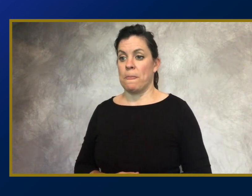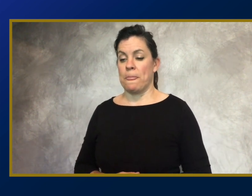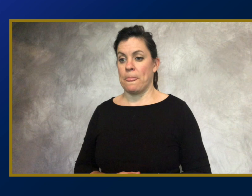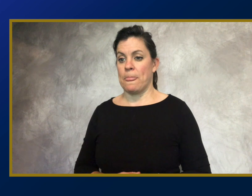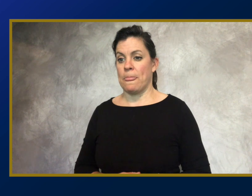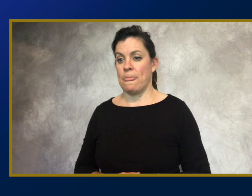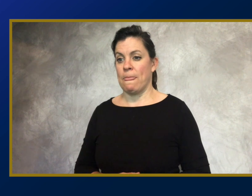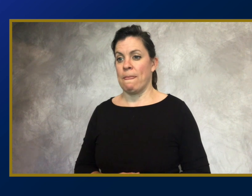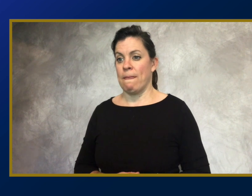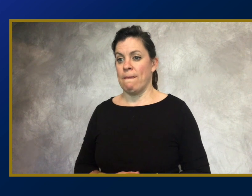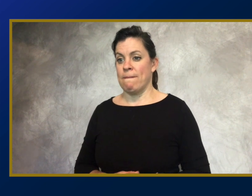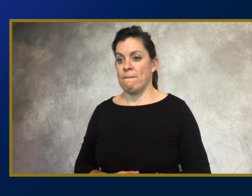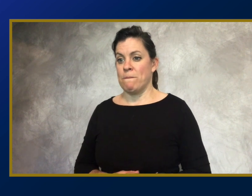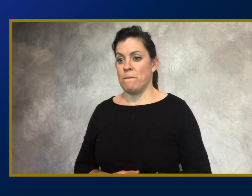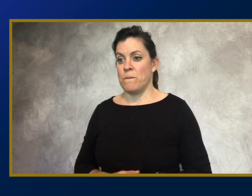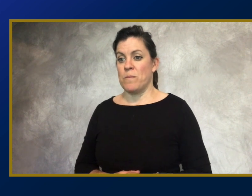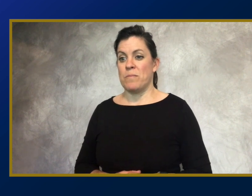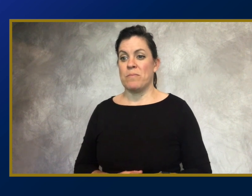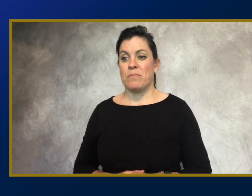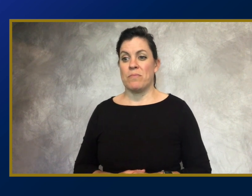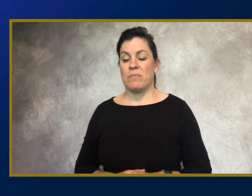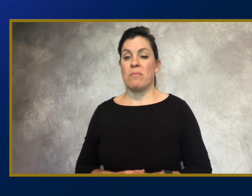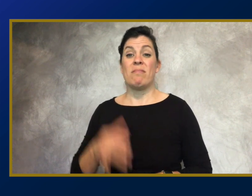children's games. If you do them with your child, you're going to feel a stronger core.